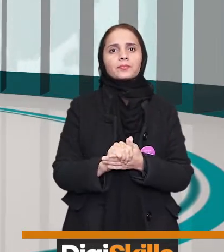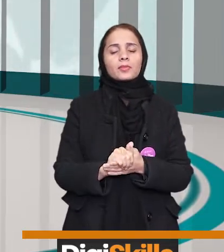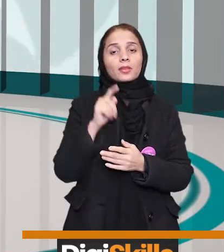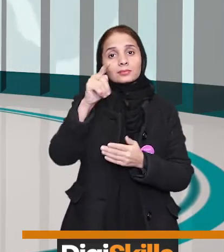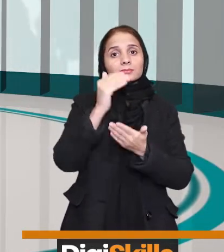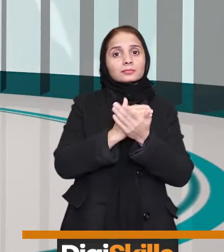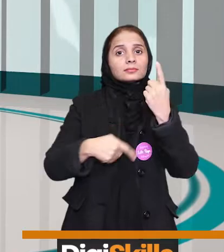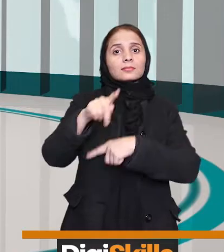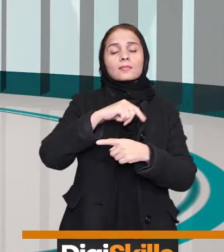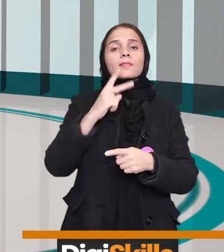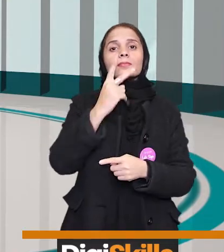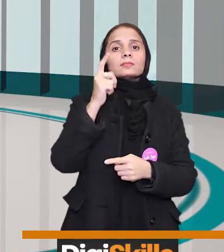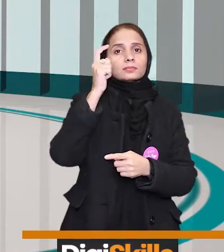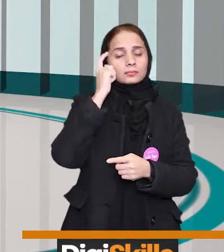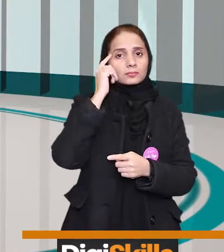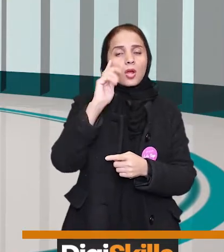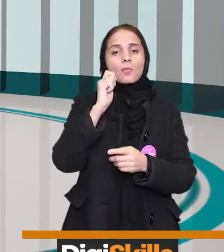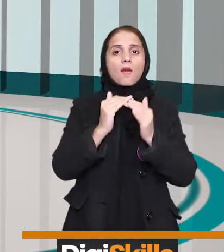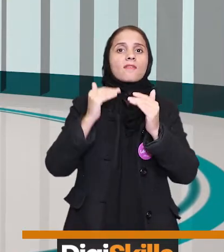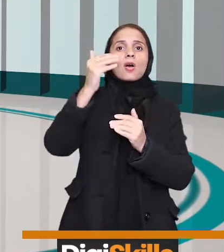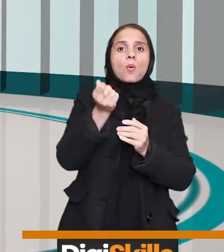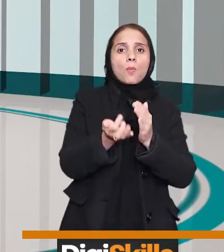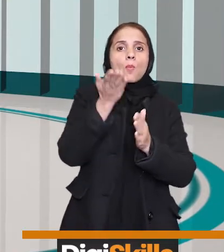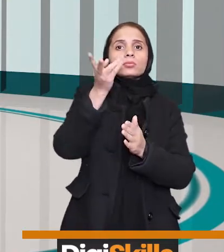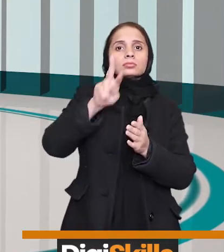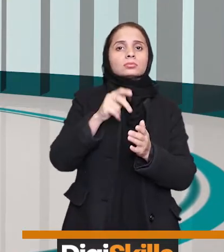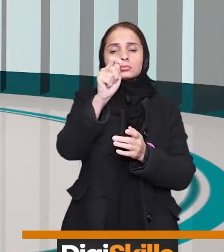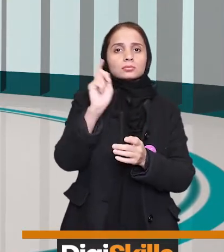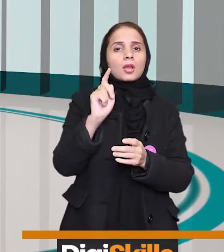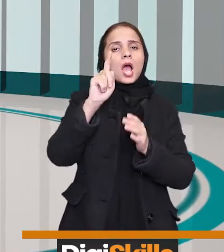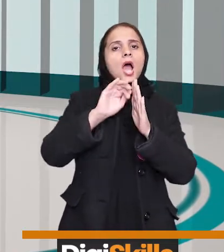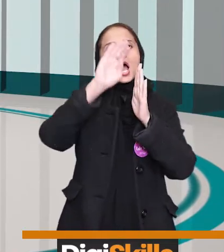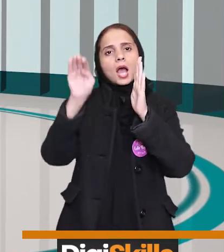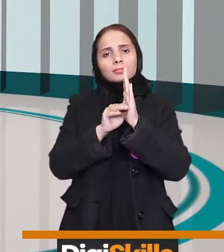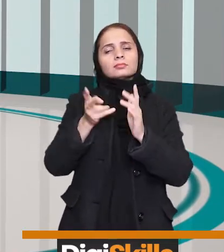What it does is that you don't over price yourself, you don't underprice yourself.